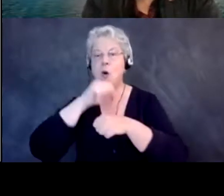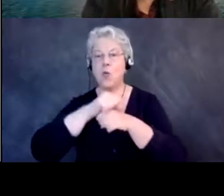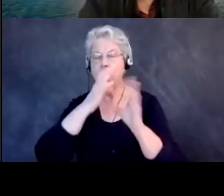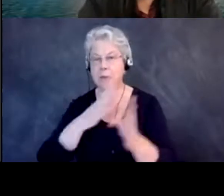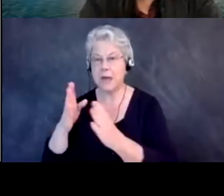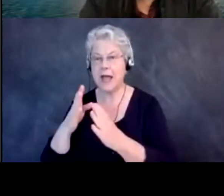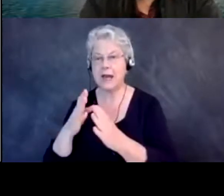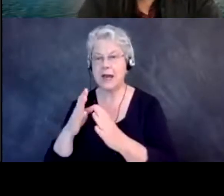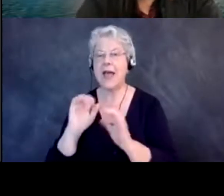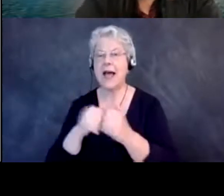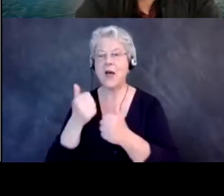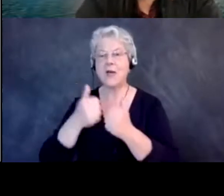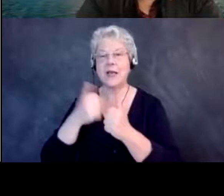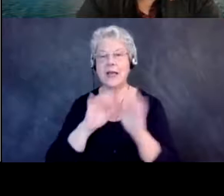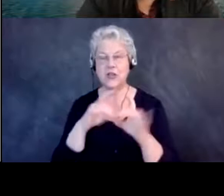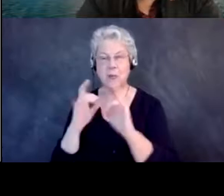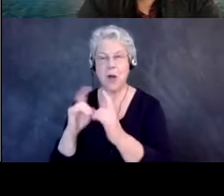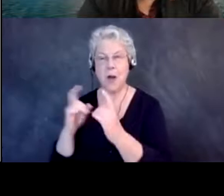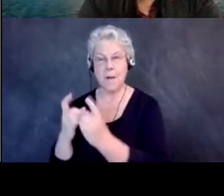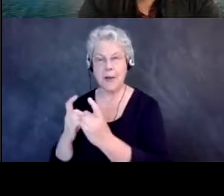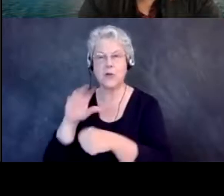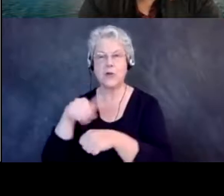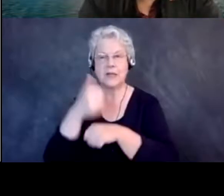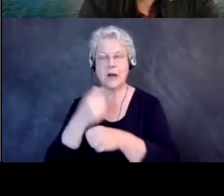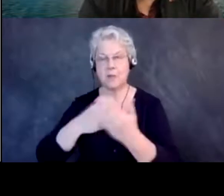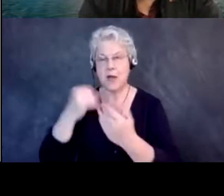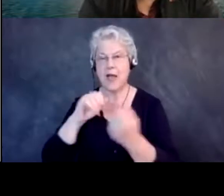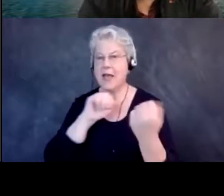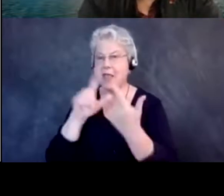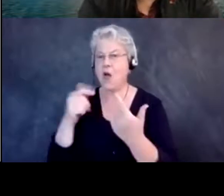by each department with all of the staff having specific responsibilities to implement those